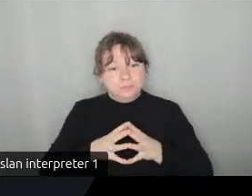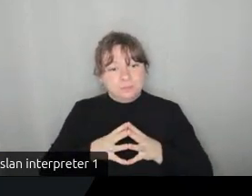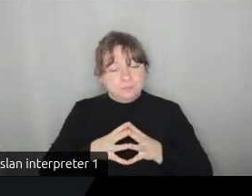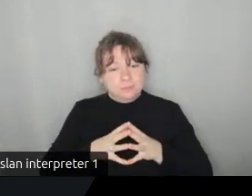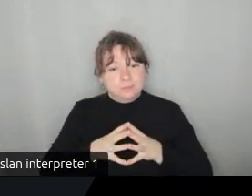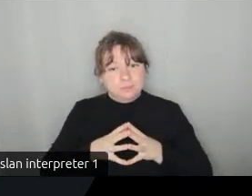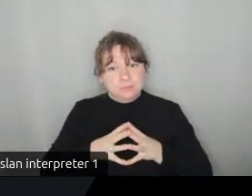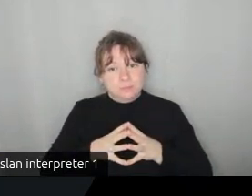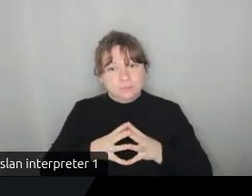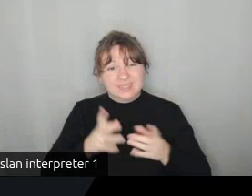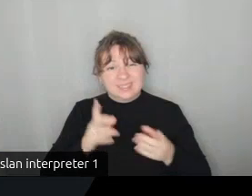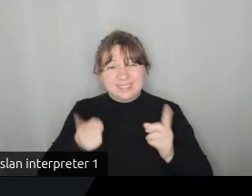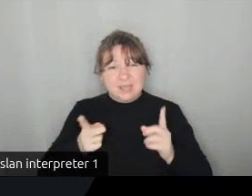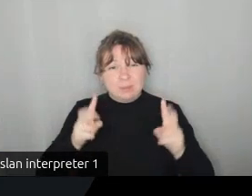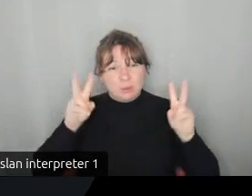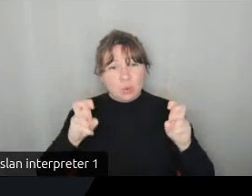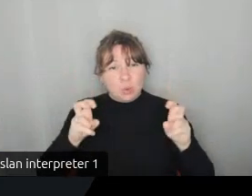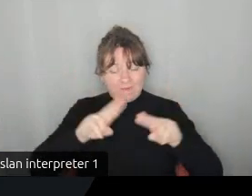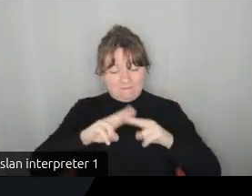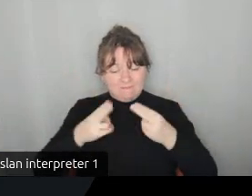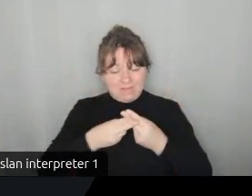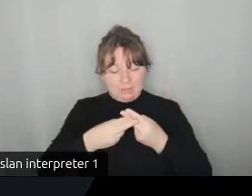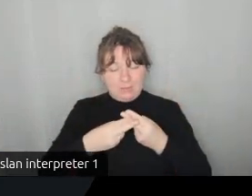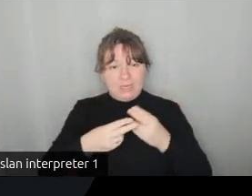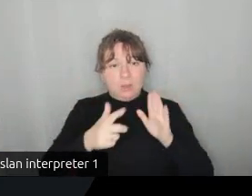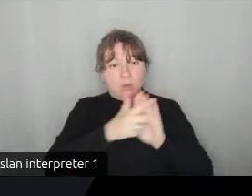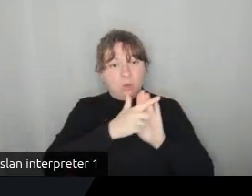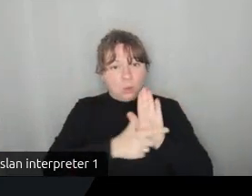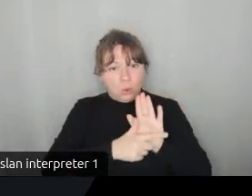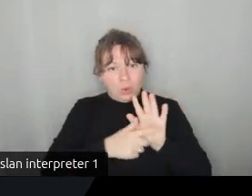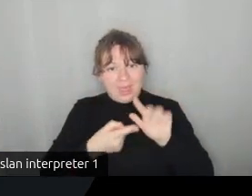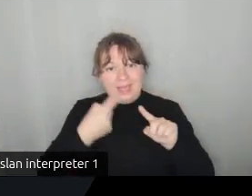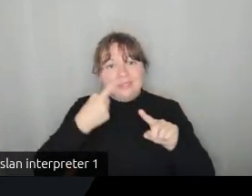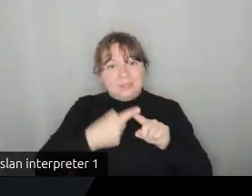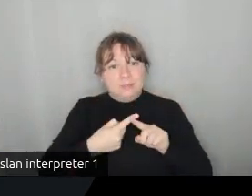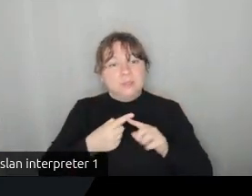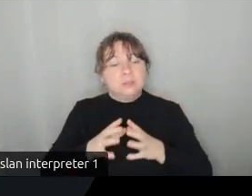referred to as the family law exceptions and there's quite a few of them and quite wordy